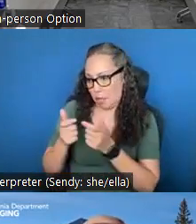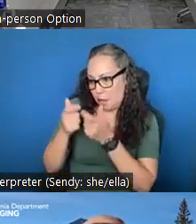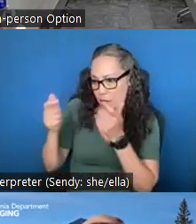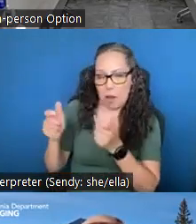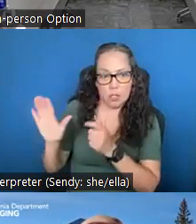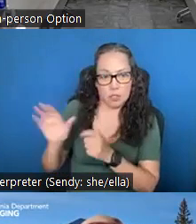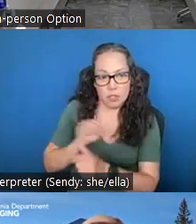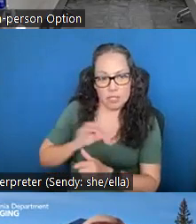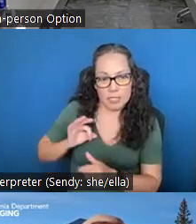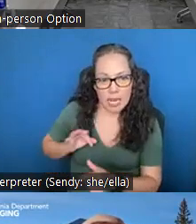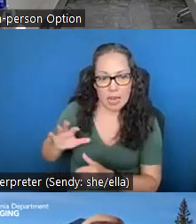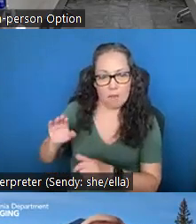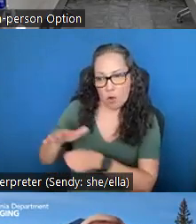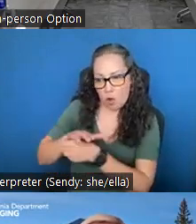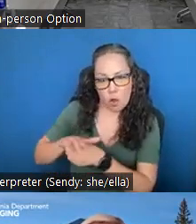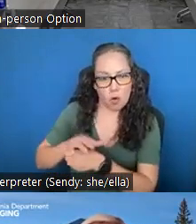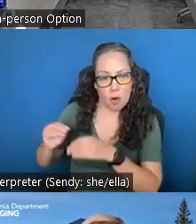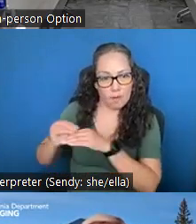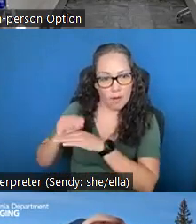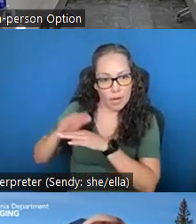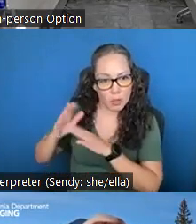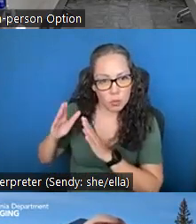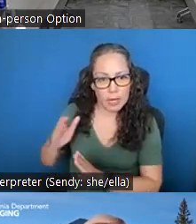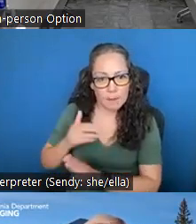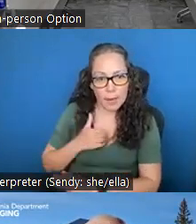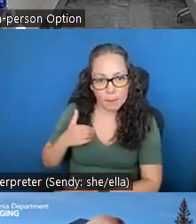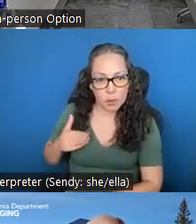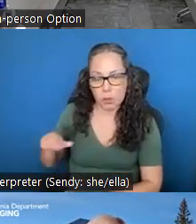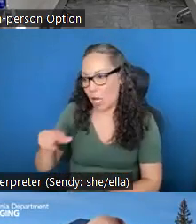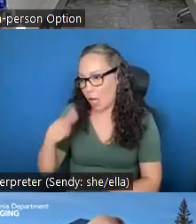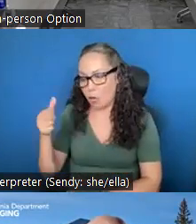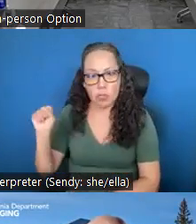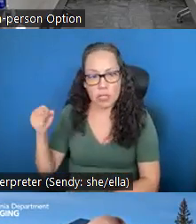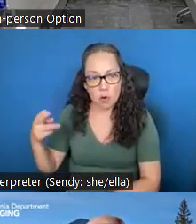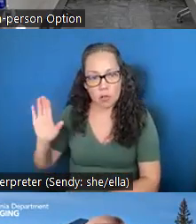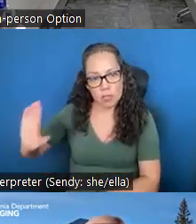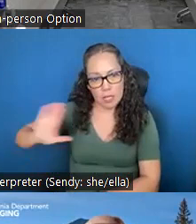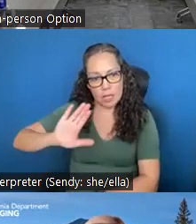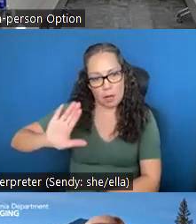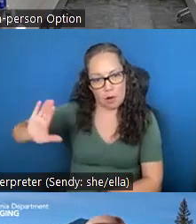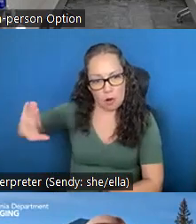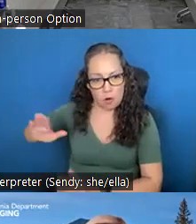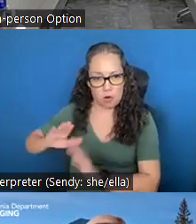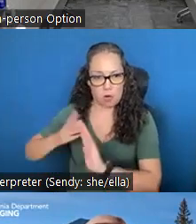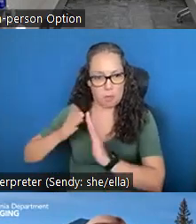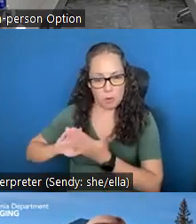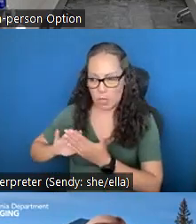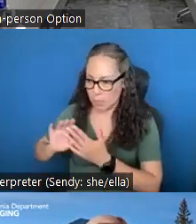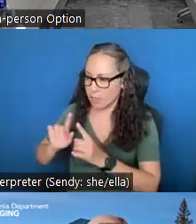committee members um other stakeholders from their communities um we've gathered a lot of uh local